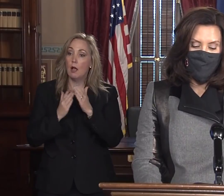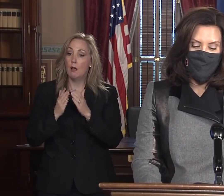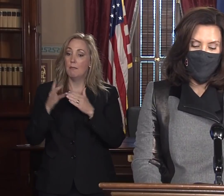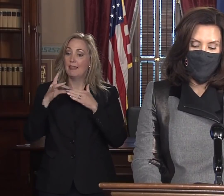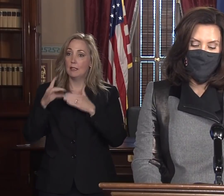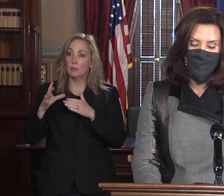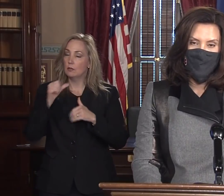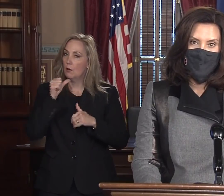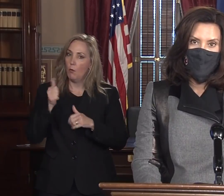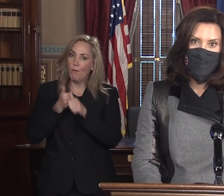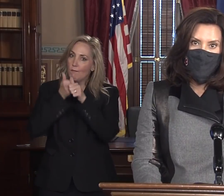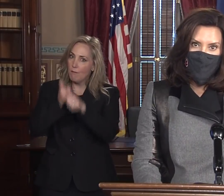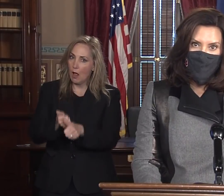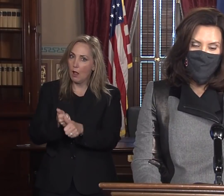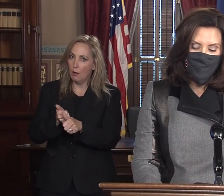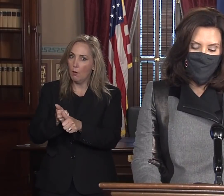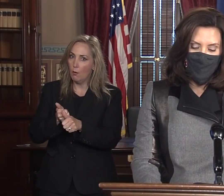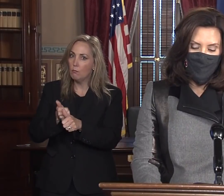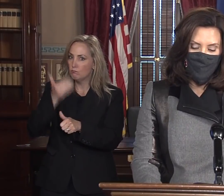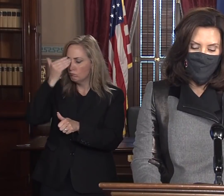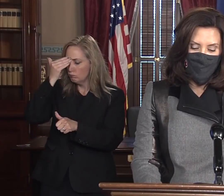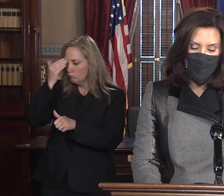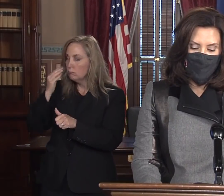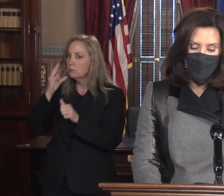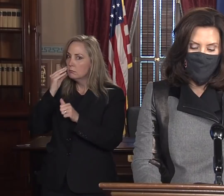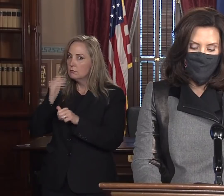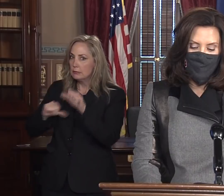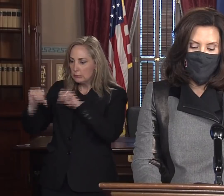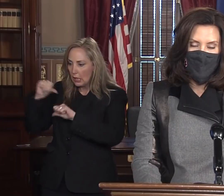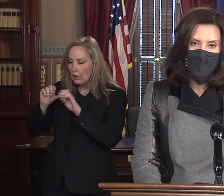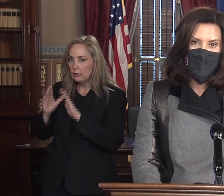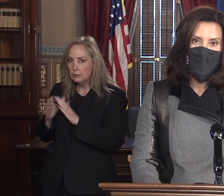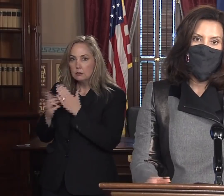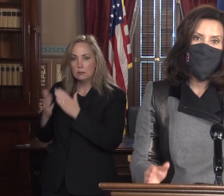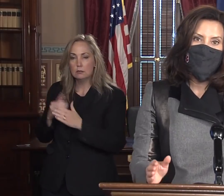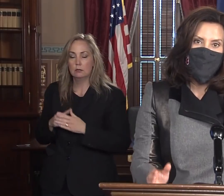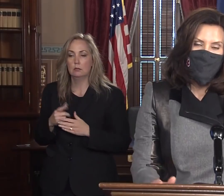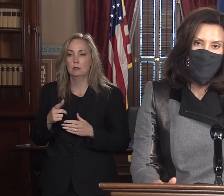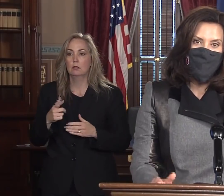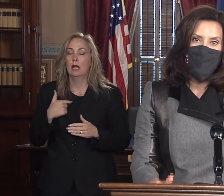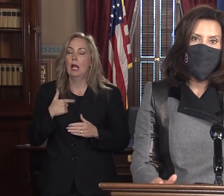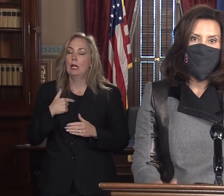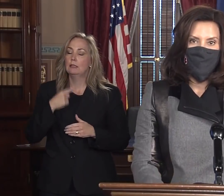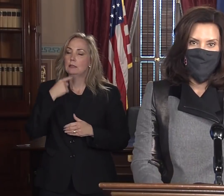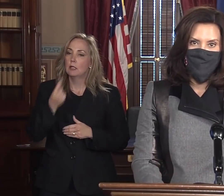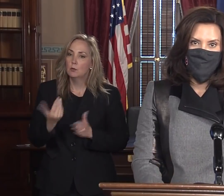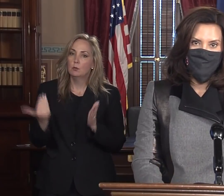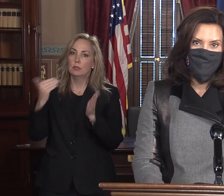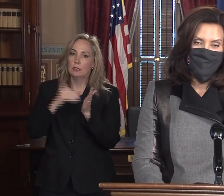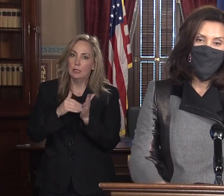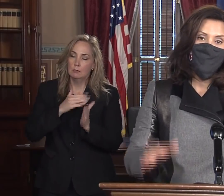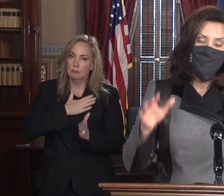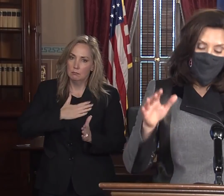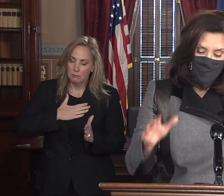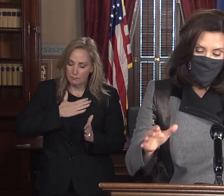YOURSELF AND YOUR LOVED ONES. THERE ARE STILL SOME LEADERS WHO WON'T FOLLOW THE SCIENCE OR ENCOURAGE MICHIGANERS TO WEAR A